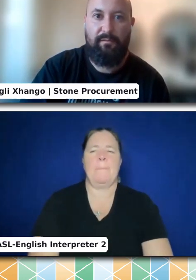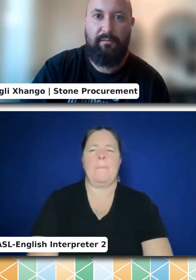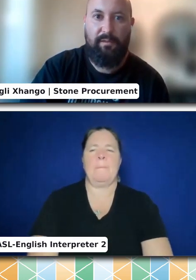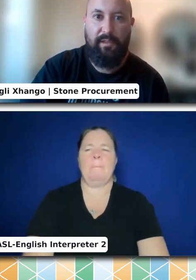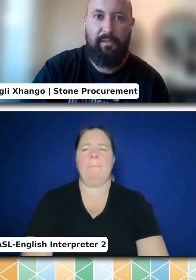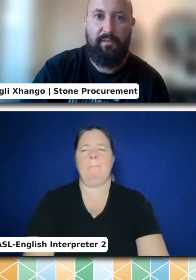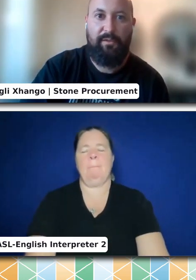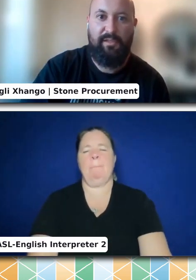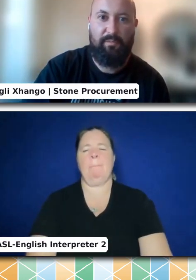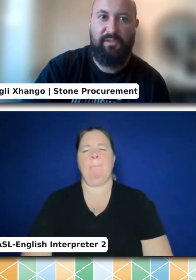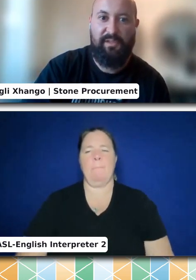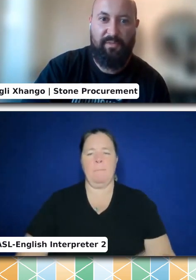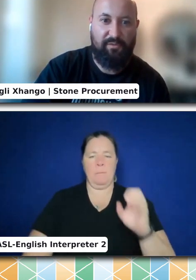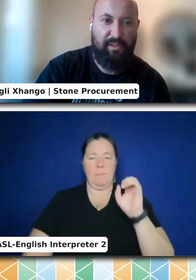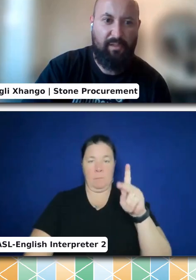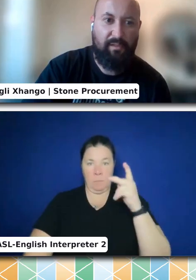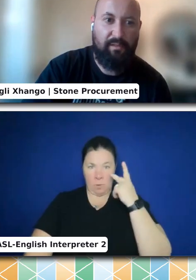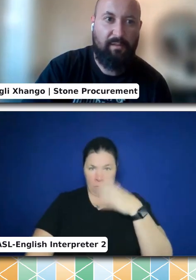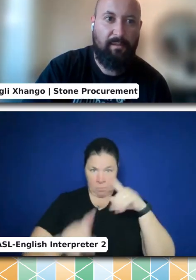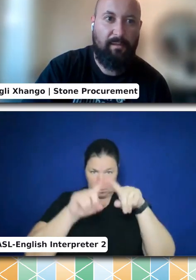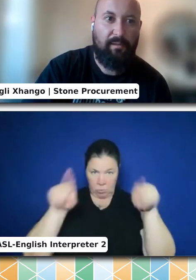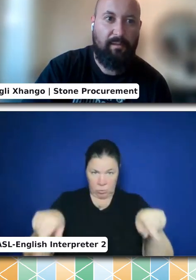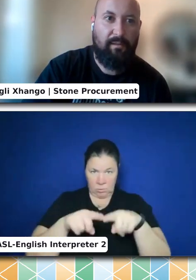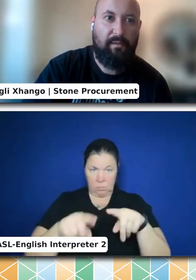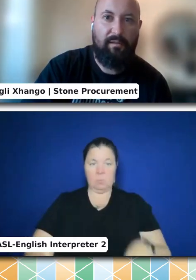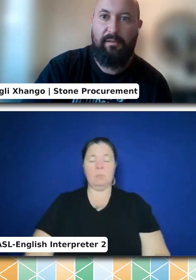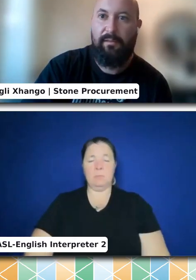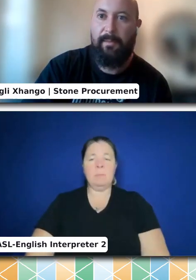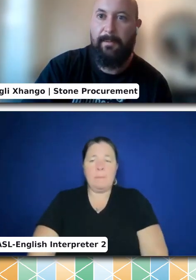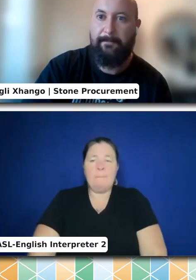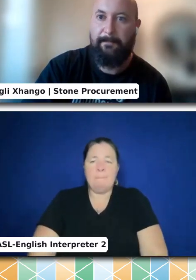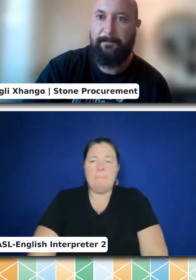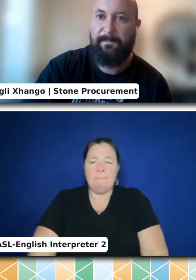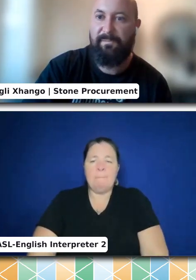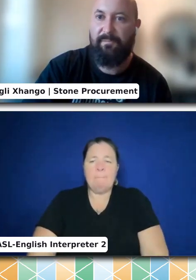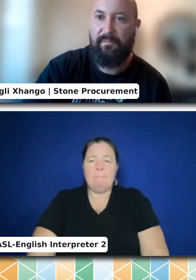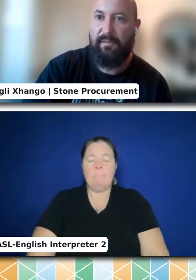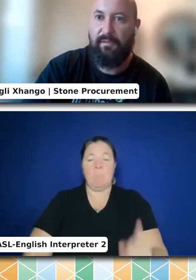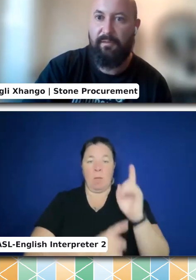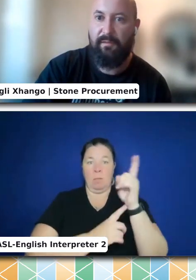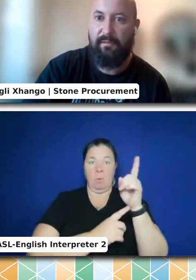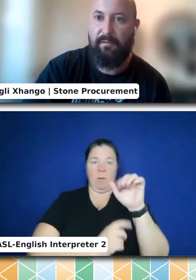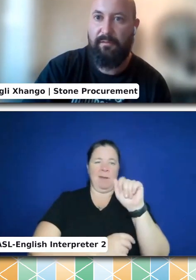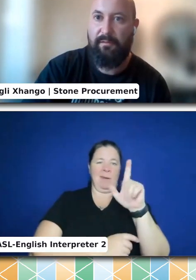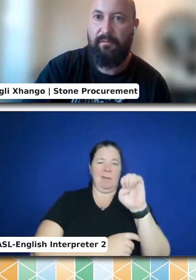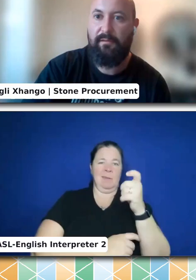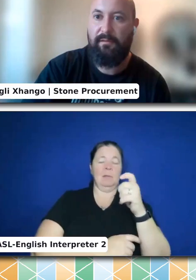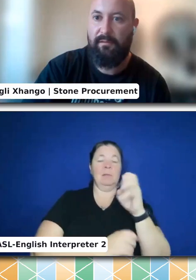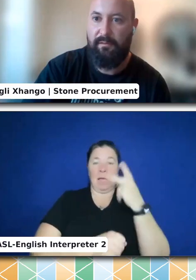Okay, are you guys able to see my screen? Uh, yeah, at the moment, we can see your web browser with the Gemini outline on it.